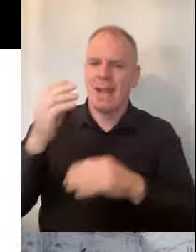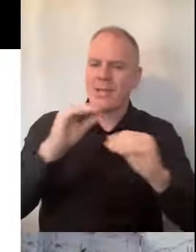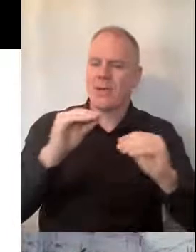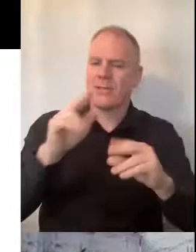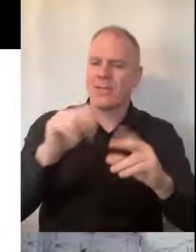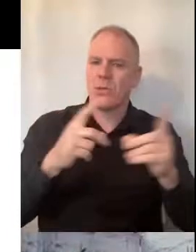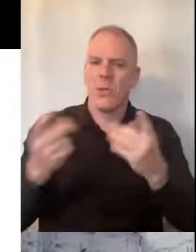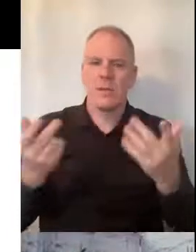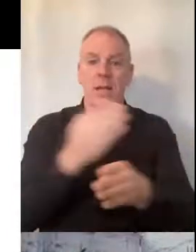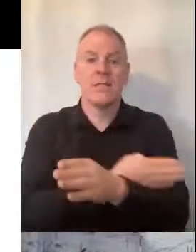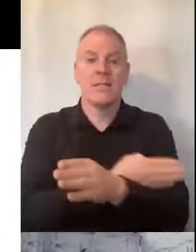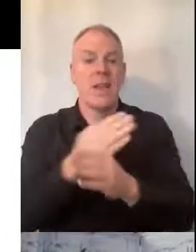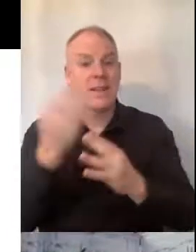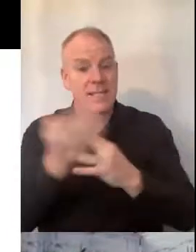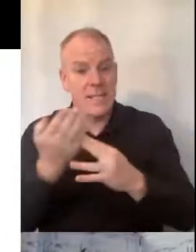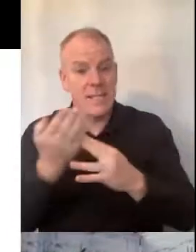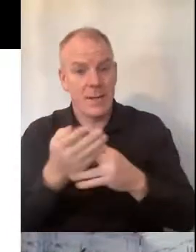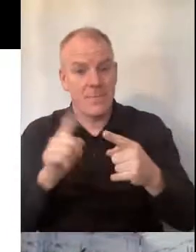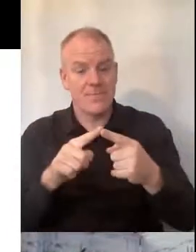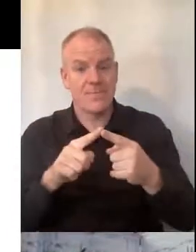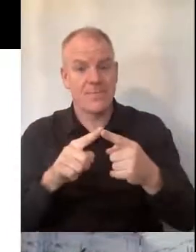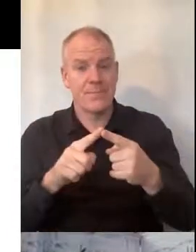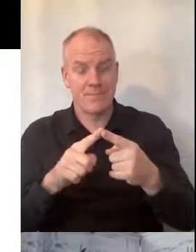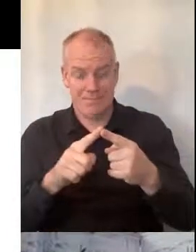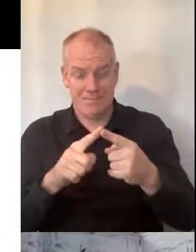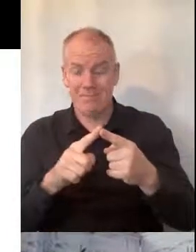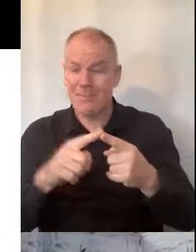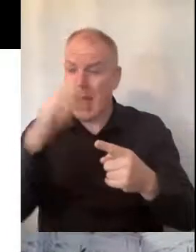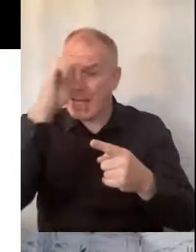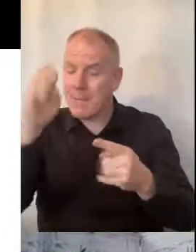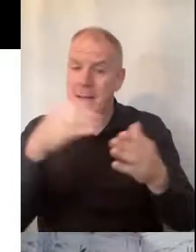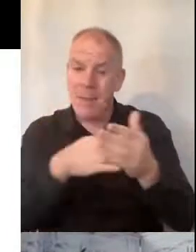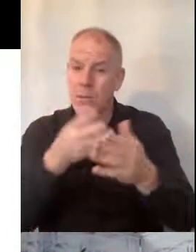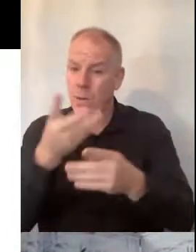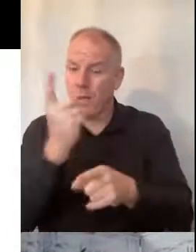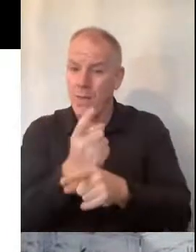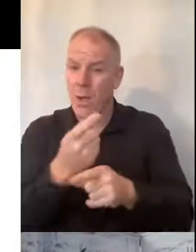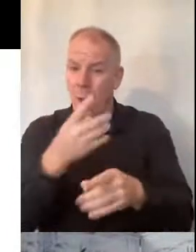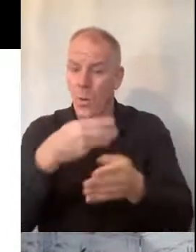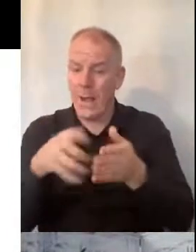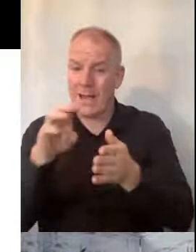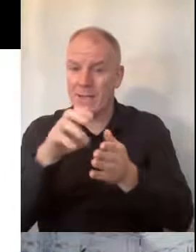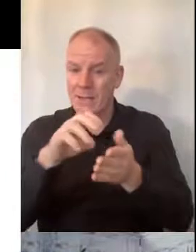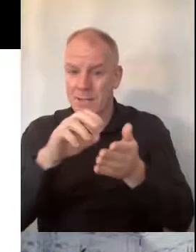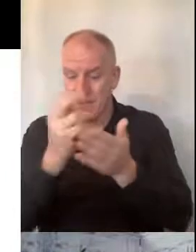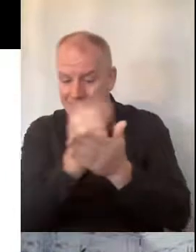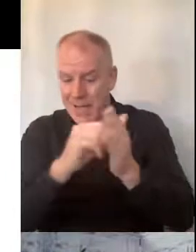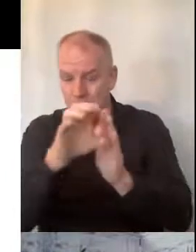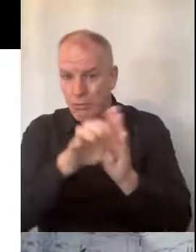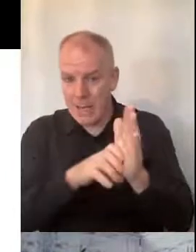predict the barriers in curriculum, design, delivery and assessment design for learner variability?